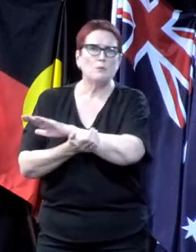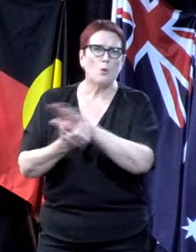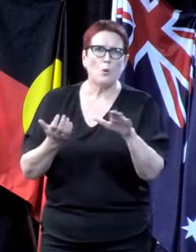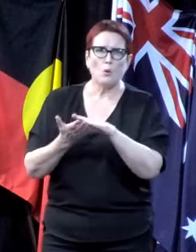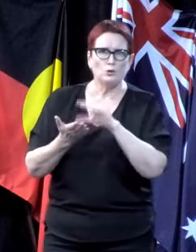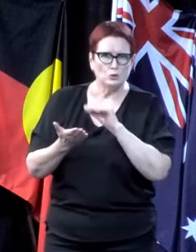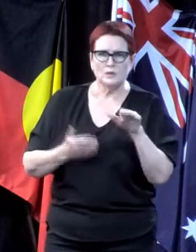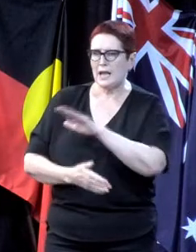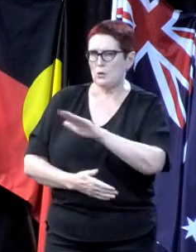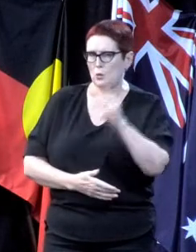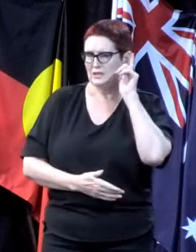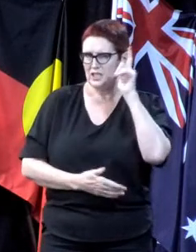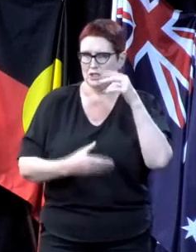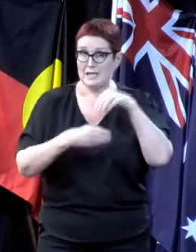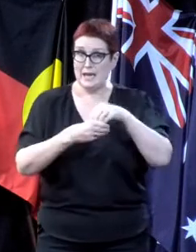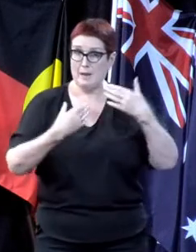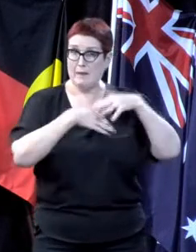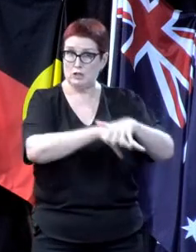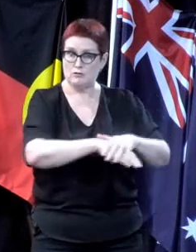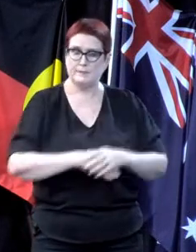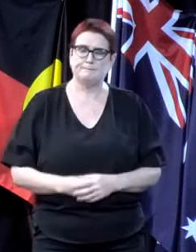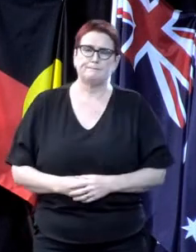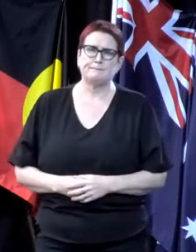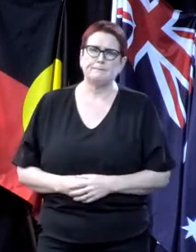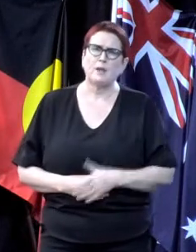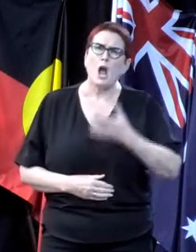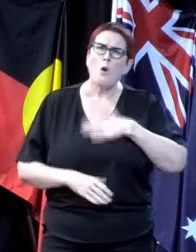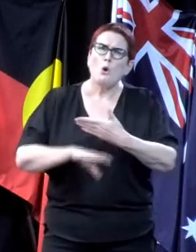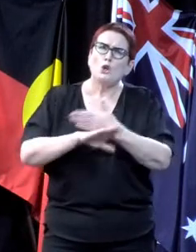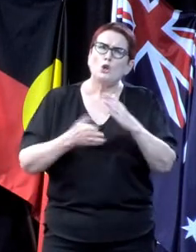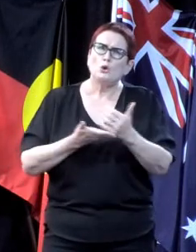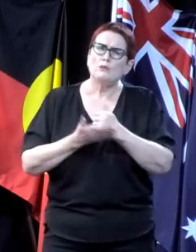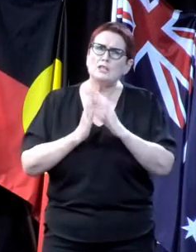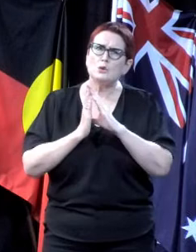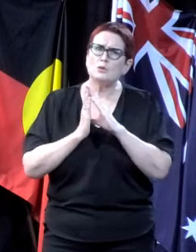I would like to see a resourcing model where schools whose students require a greater level of adjustment